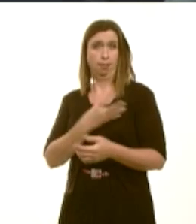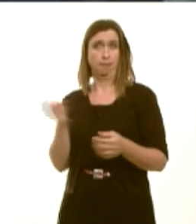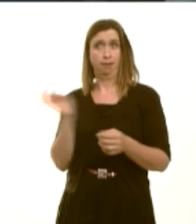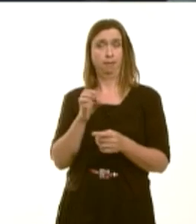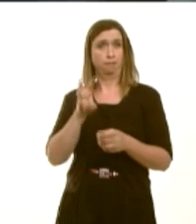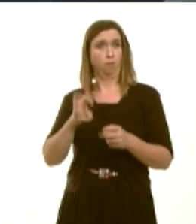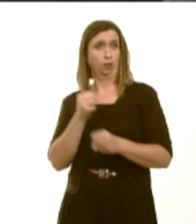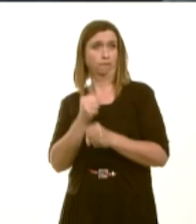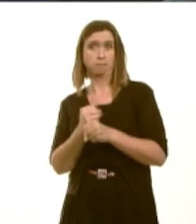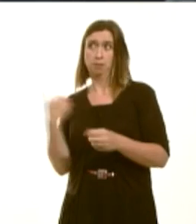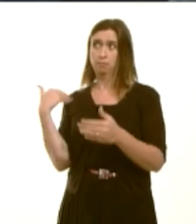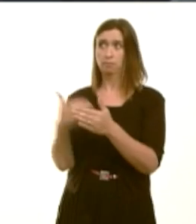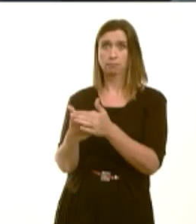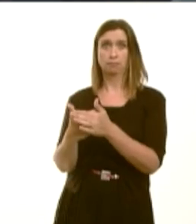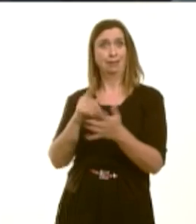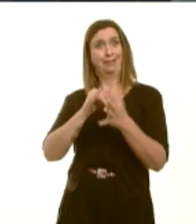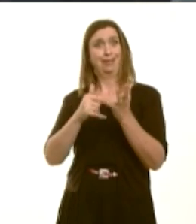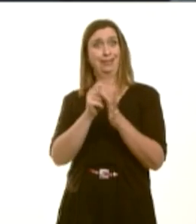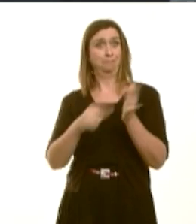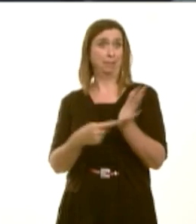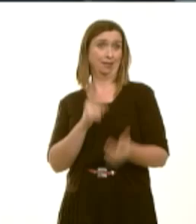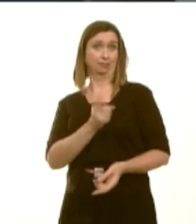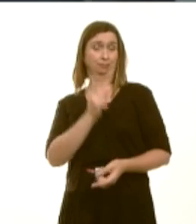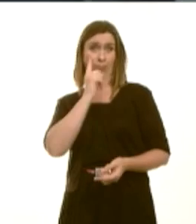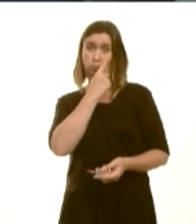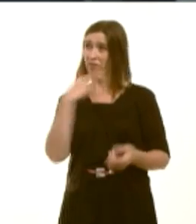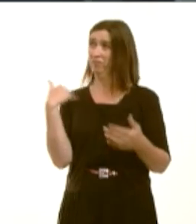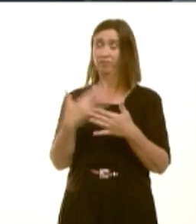this Assembly, as an example of that. Can I ask you what evidence the Welsh Government